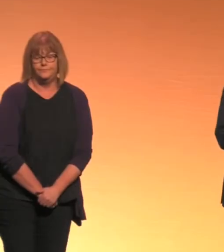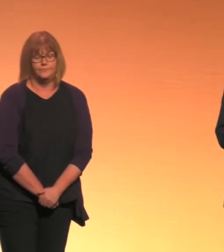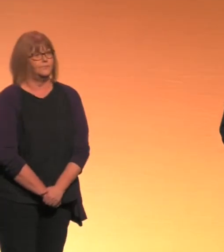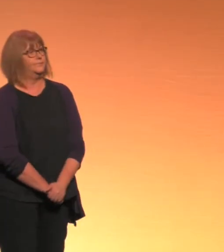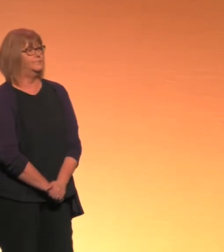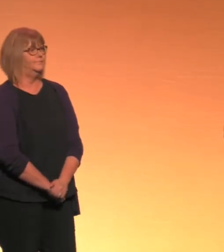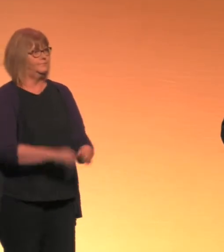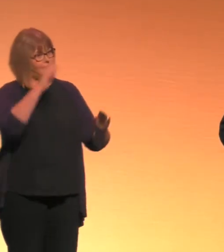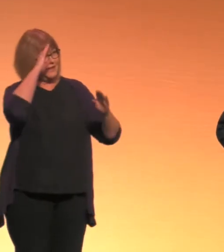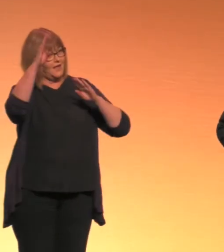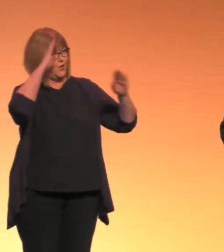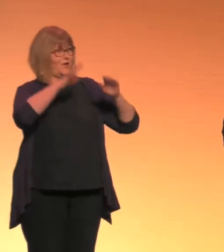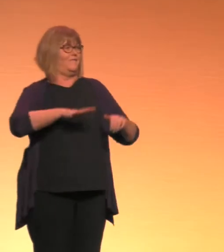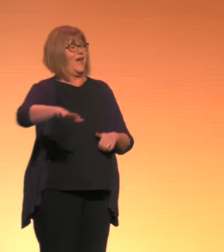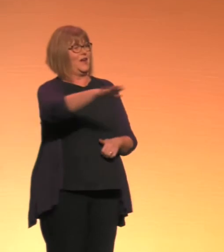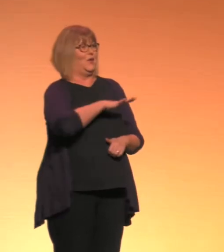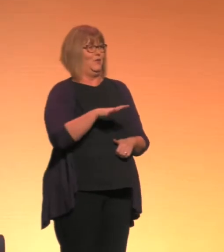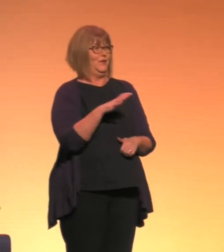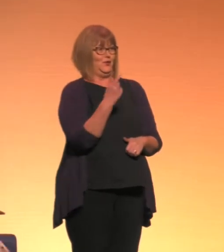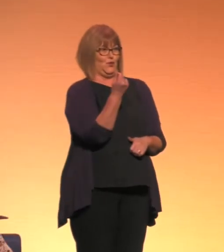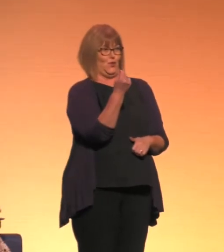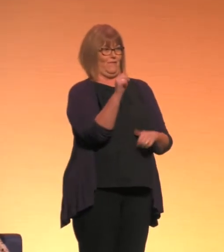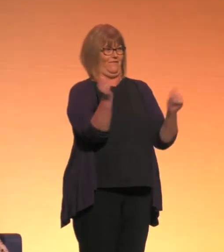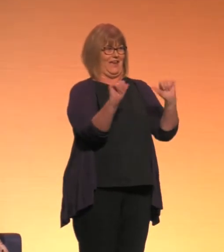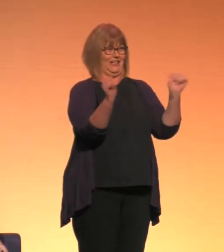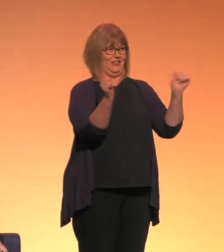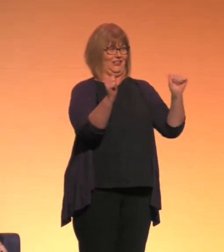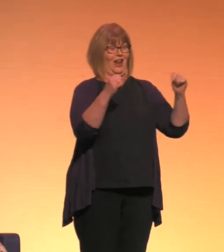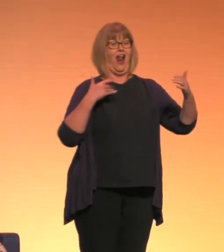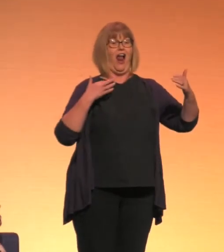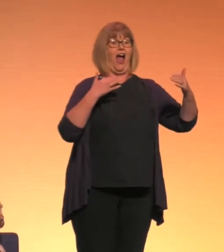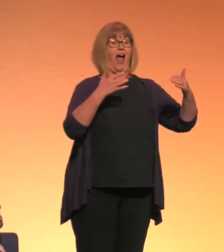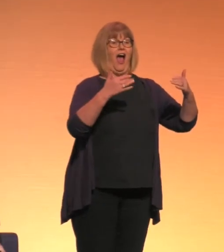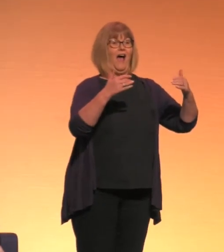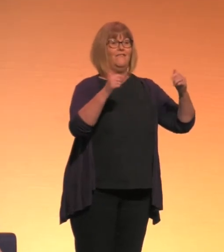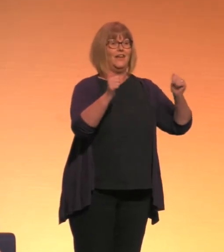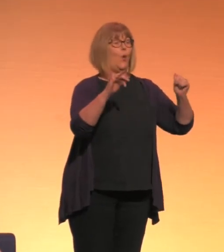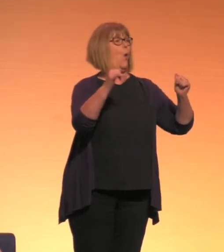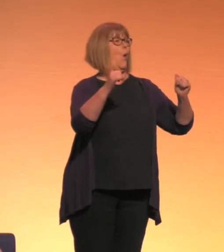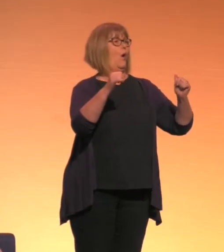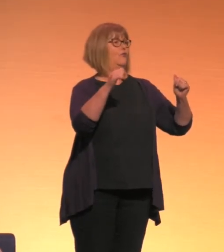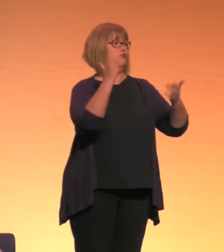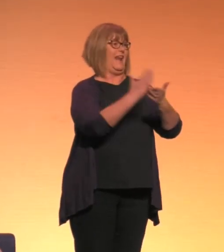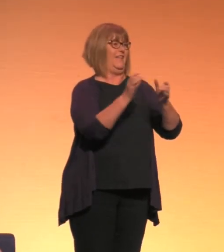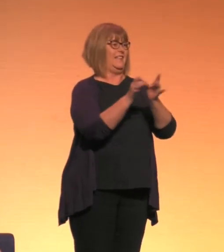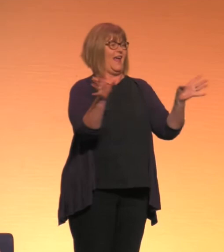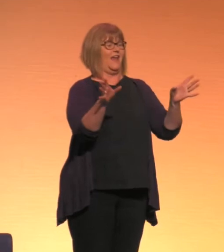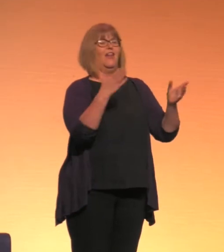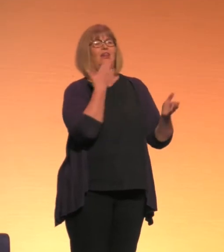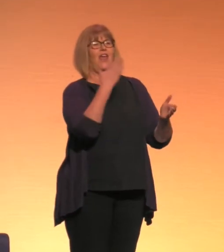Kia ora whānau. We're nearly there at the finish line, or is at the start line? Thank you that you've stayed to the end here.